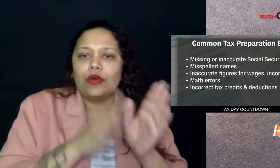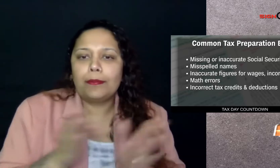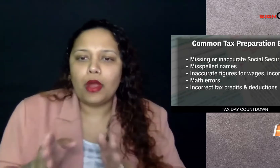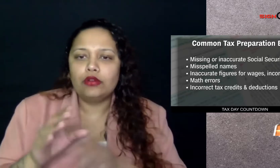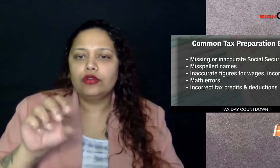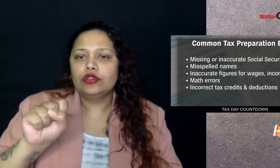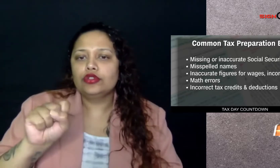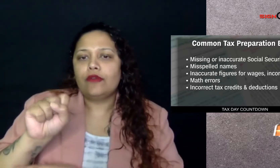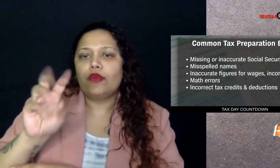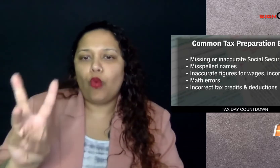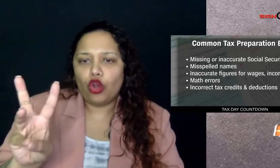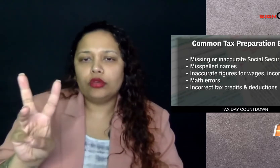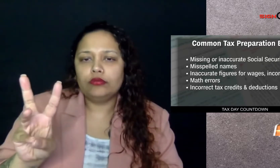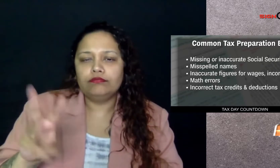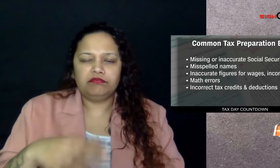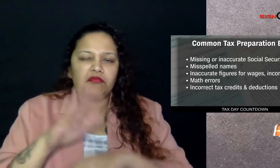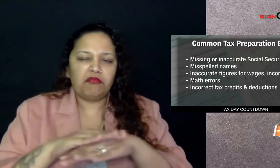using tax preparation software.